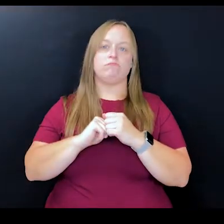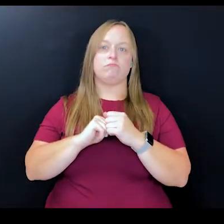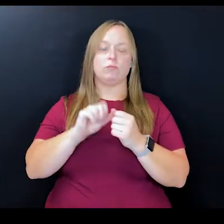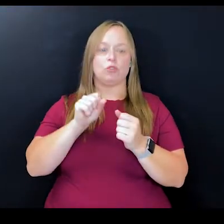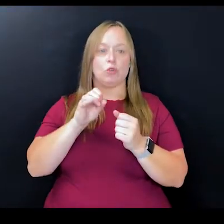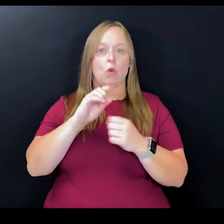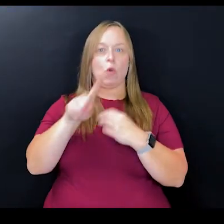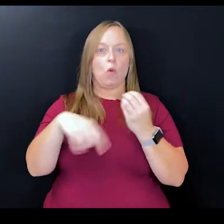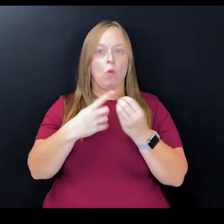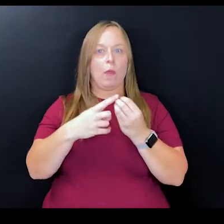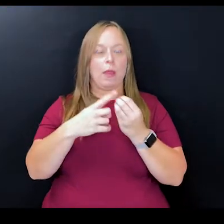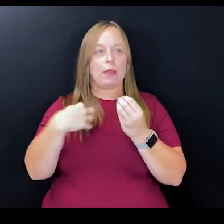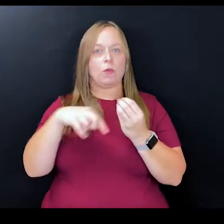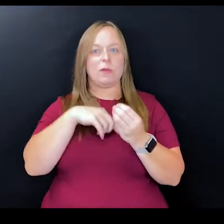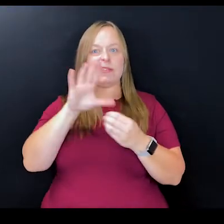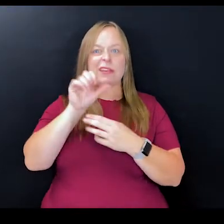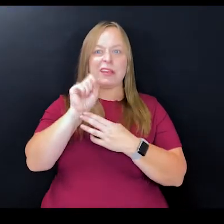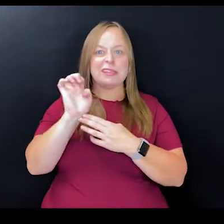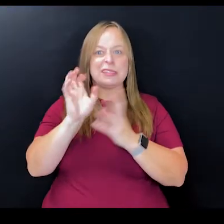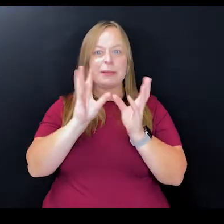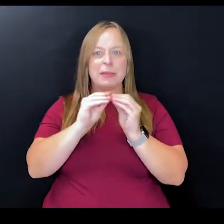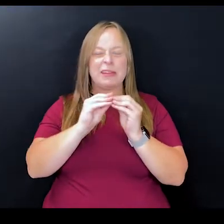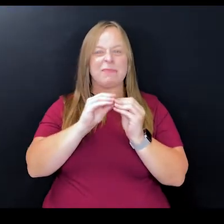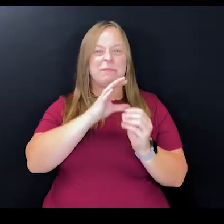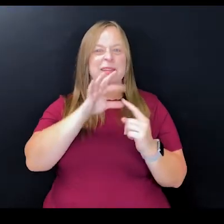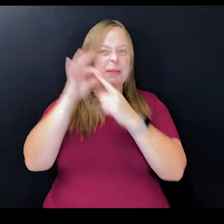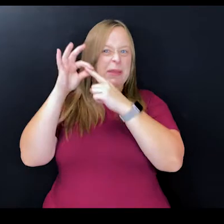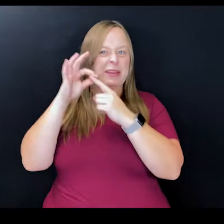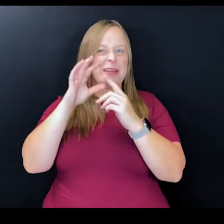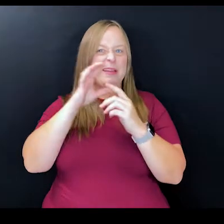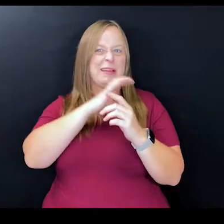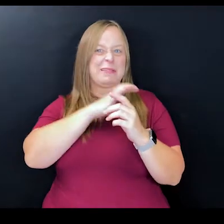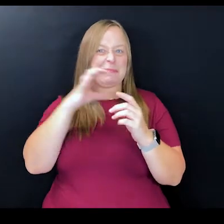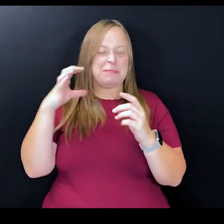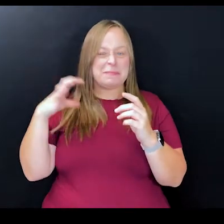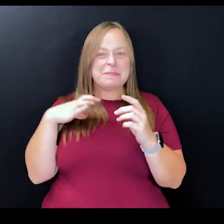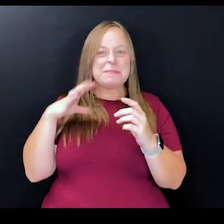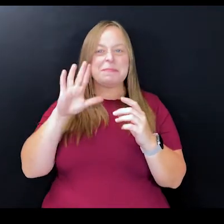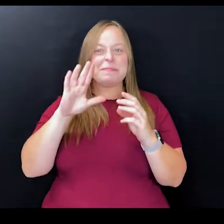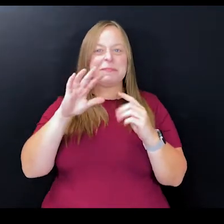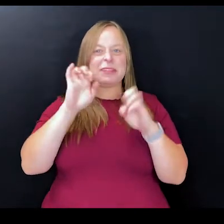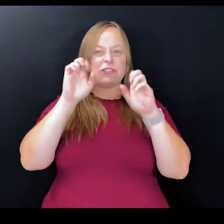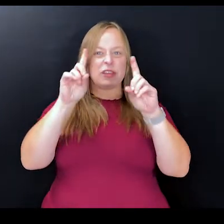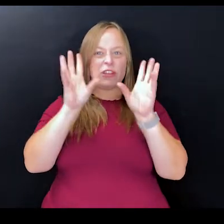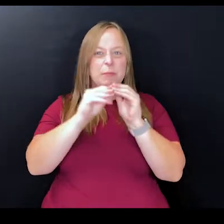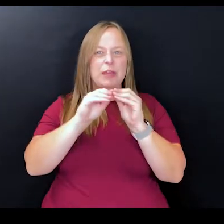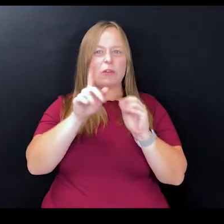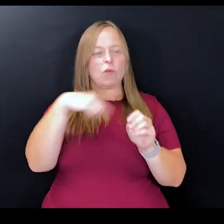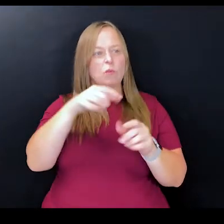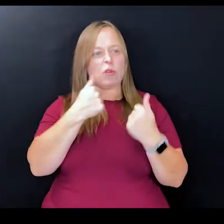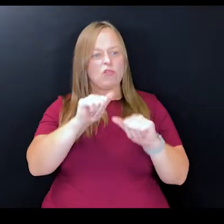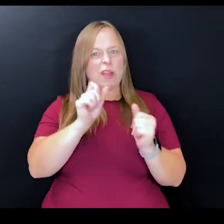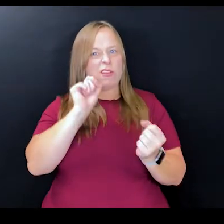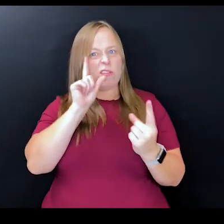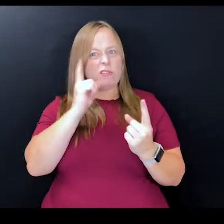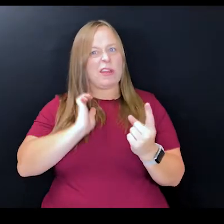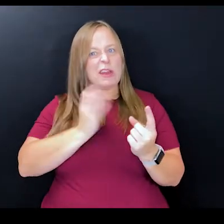so that when we are at CSE meetings, that's Committee on Special Education meetings, or when we're trying to understand our rights